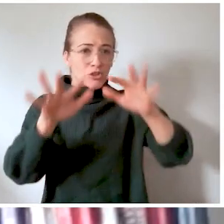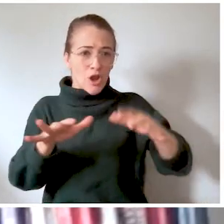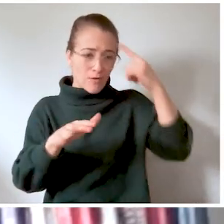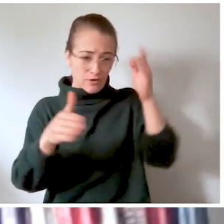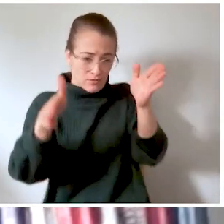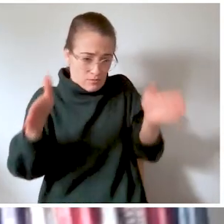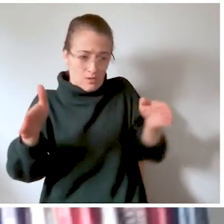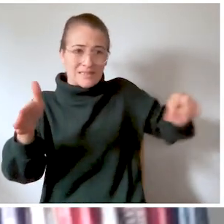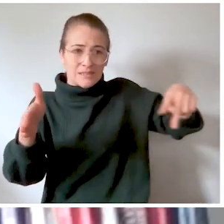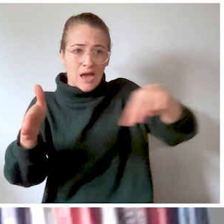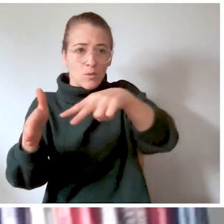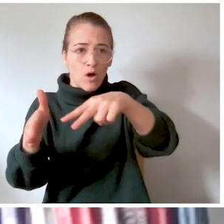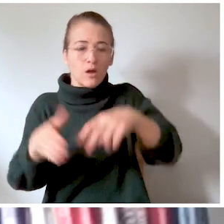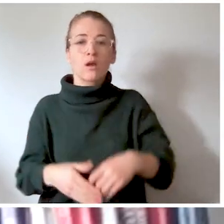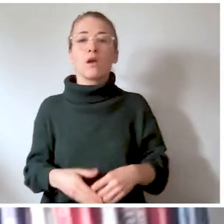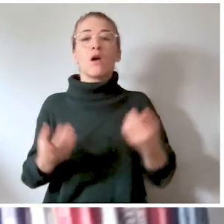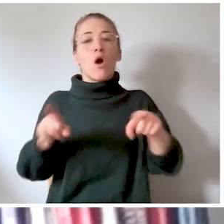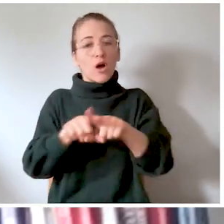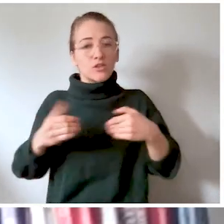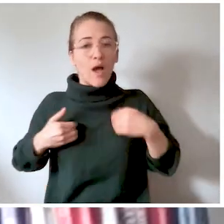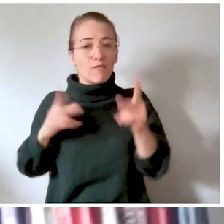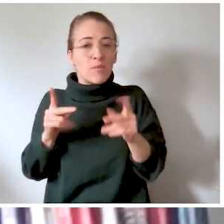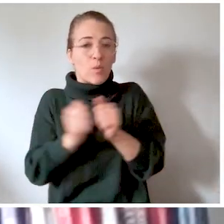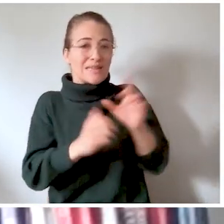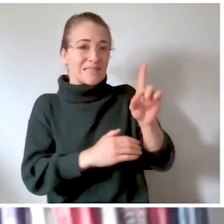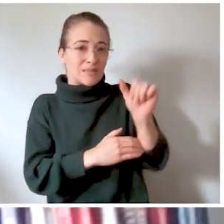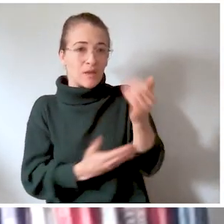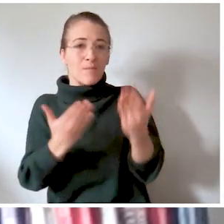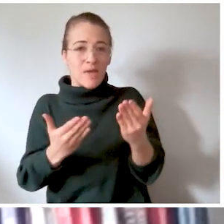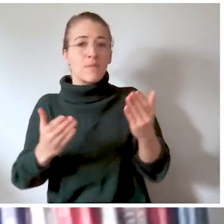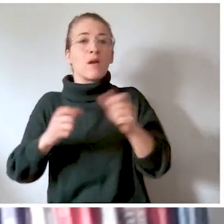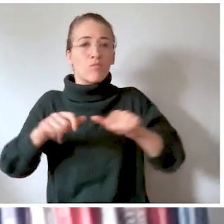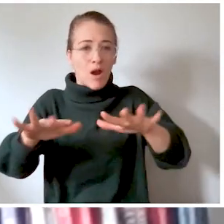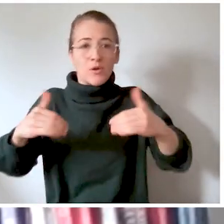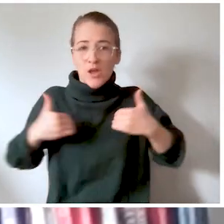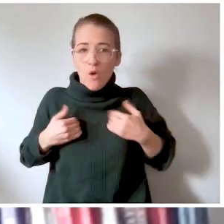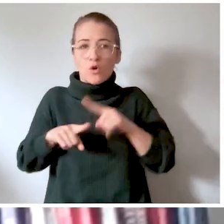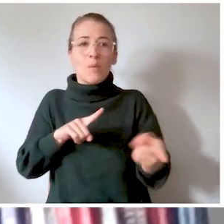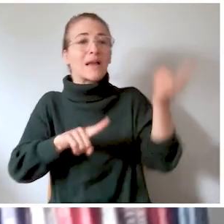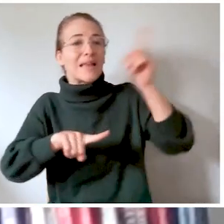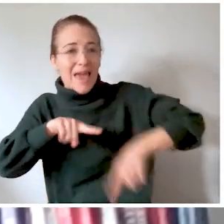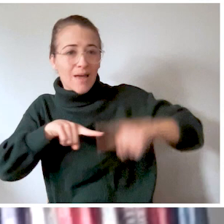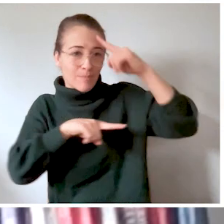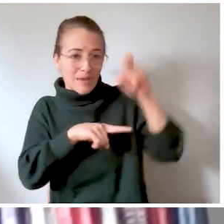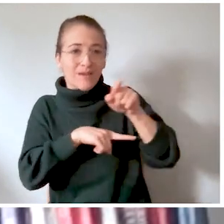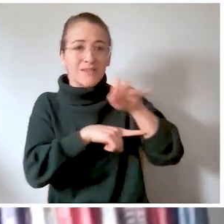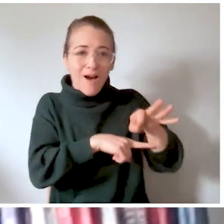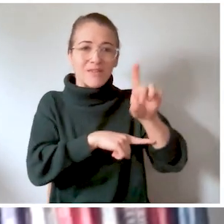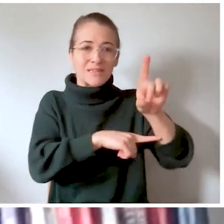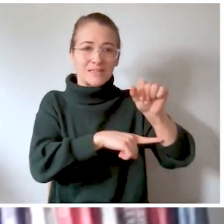And then we have people with disabilities who might be that property owner but unable because of their disability to get out and remove the snow.